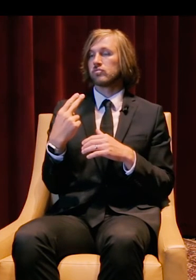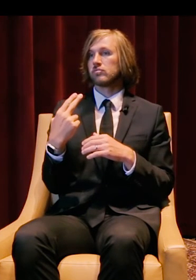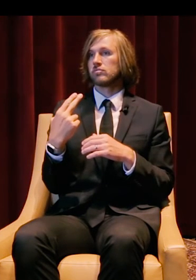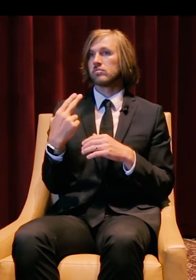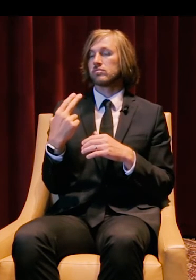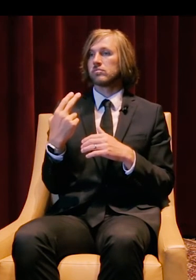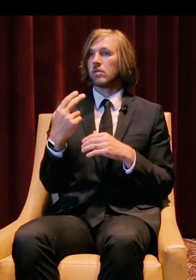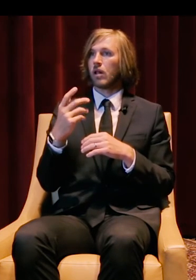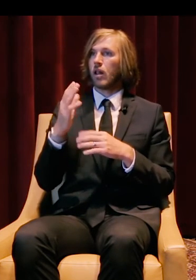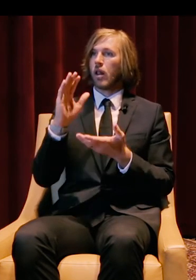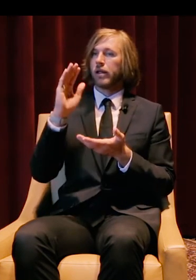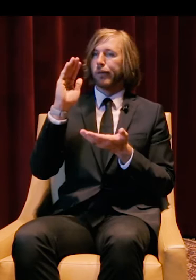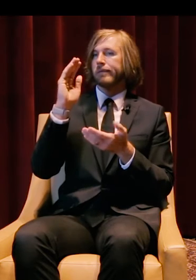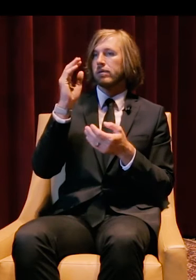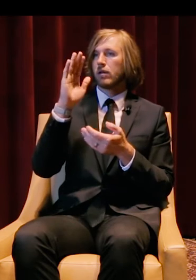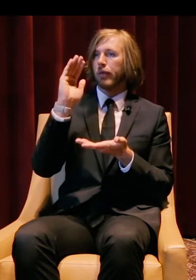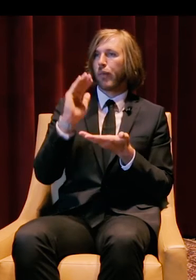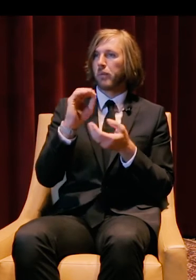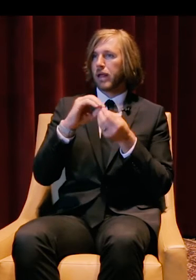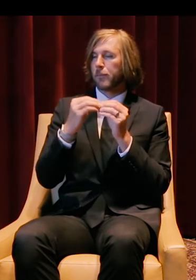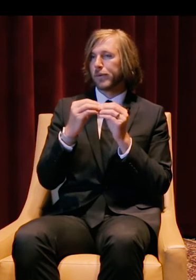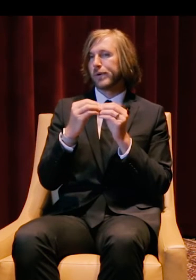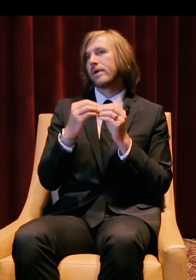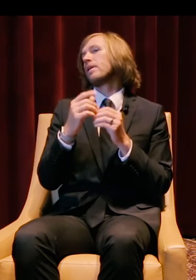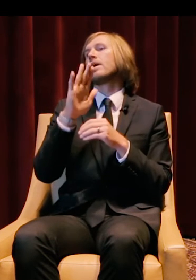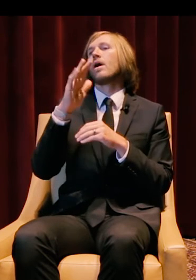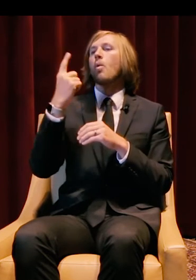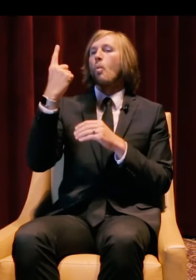The lower numbers are generally on single units or things like that.